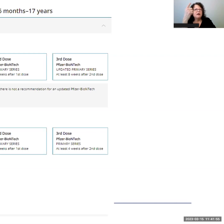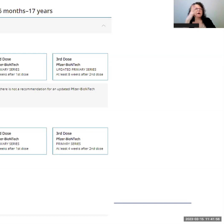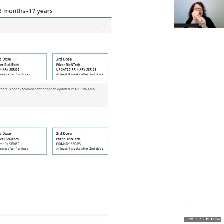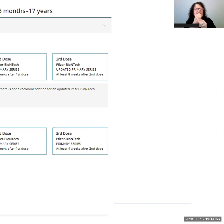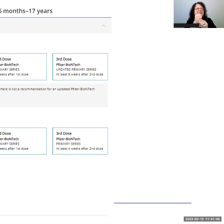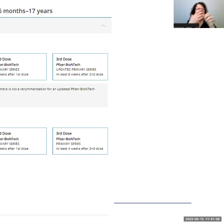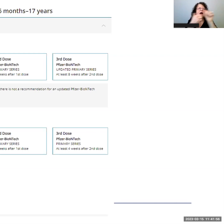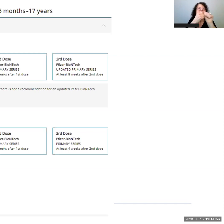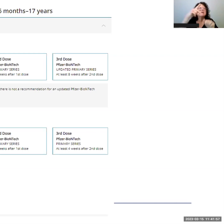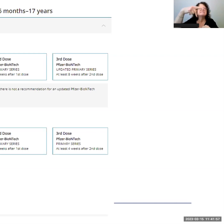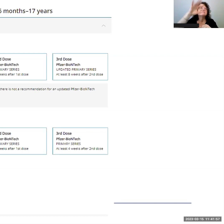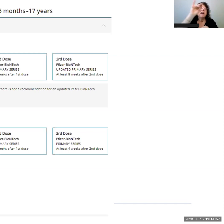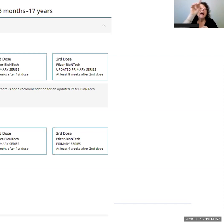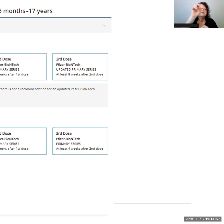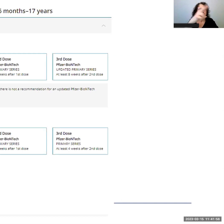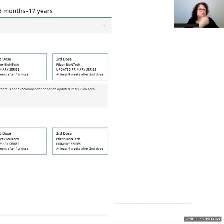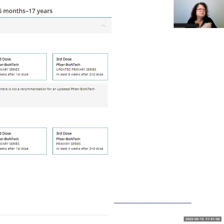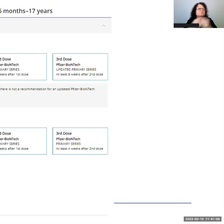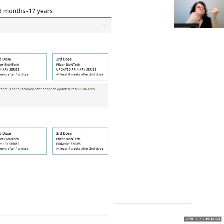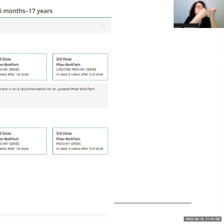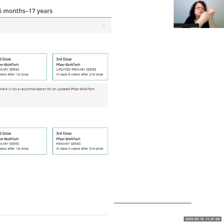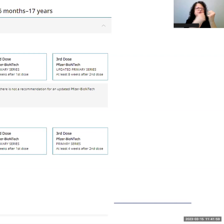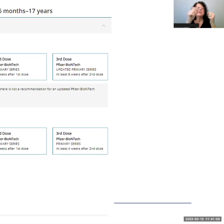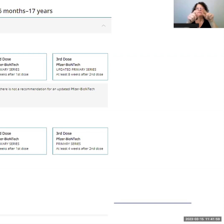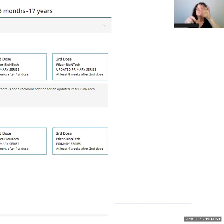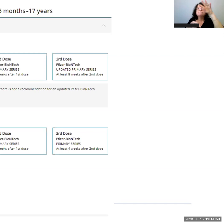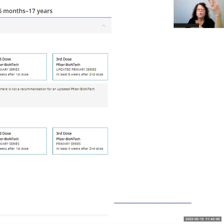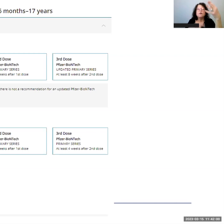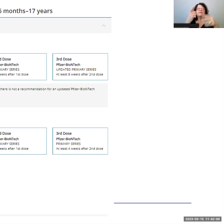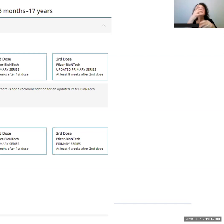Pfizer booster as a fourth dose, so they get their primary series with just one and